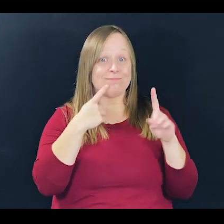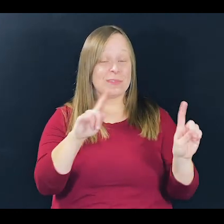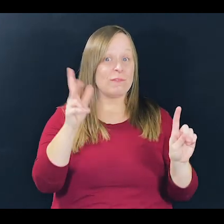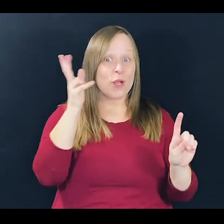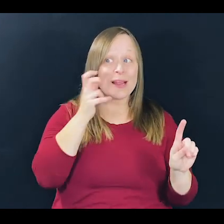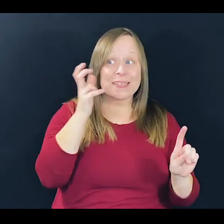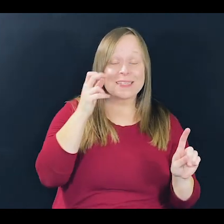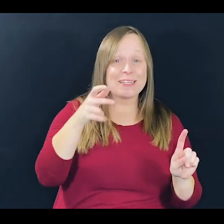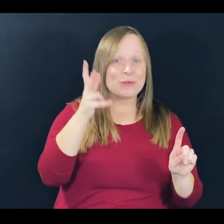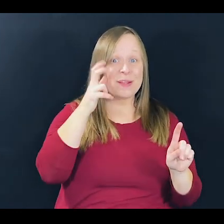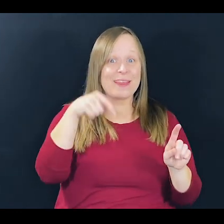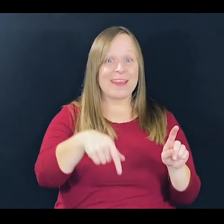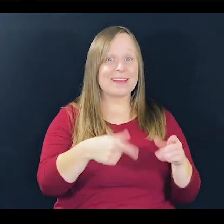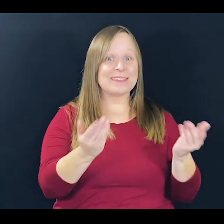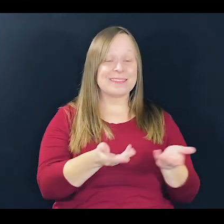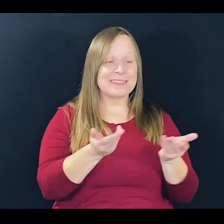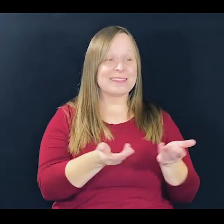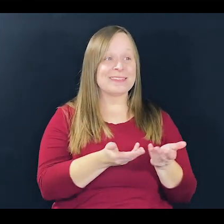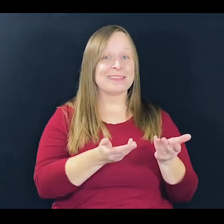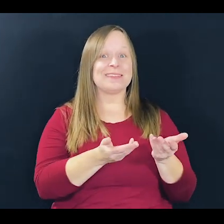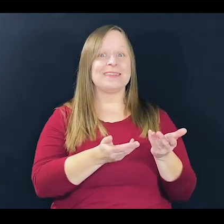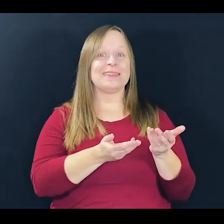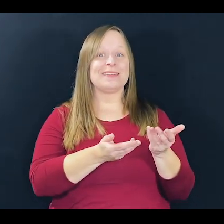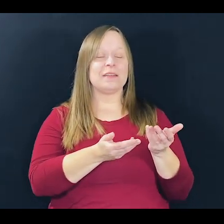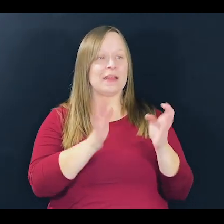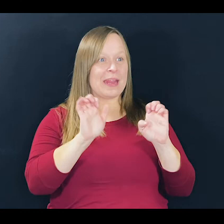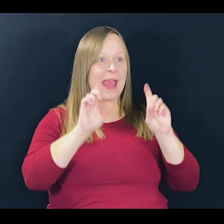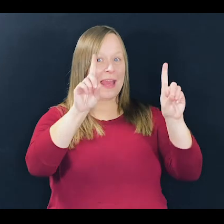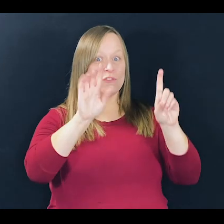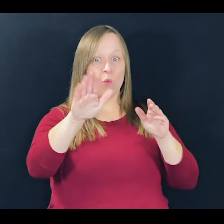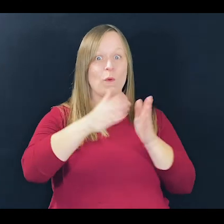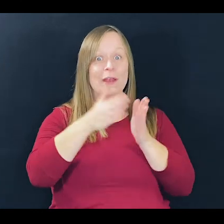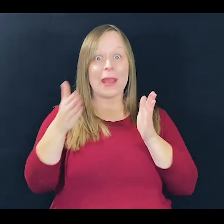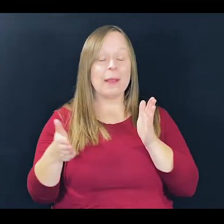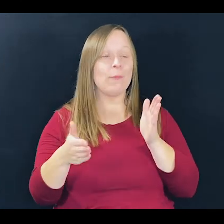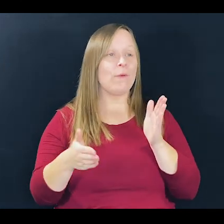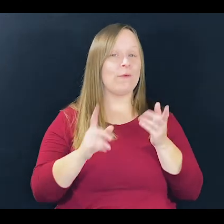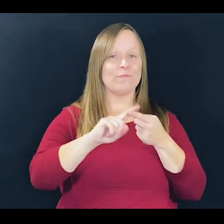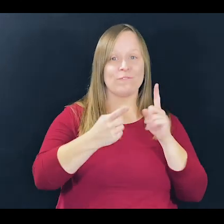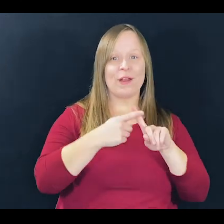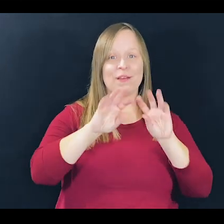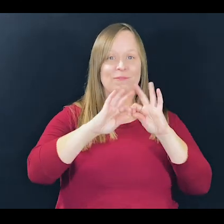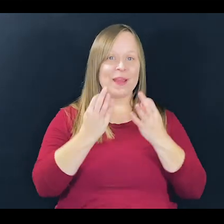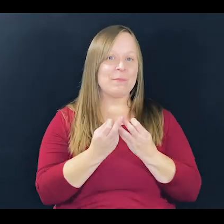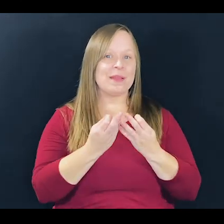you're listening here and you can educate your neighbor or your friend or